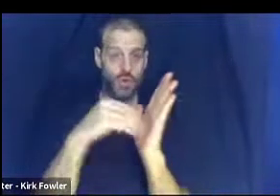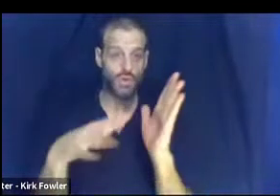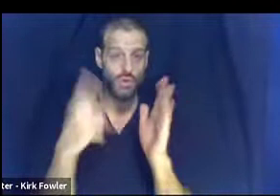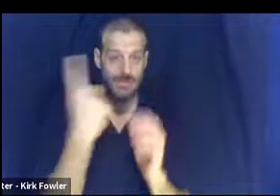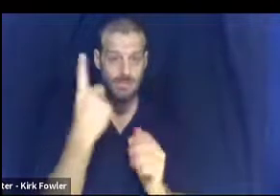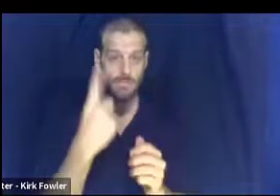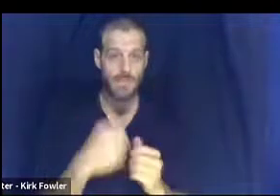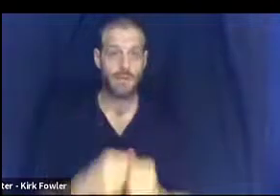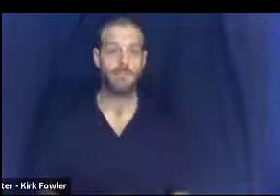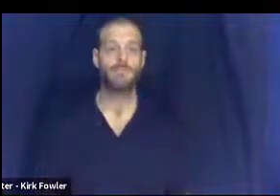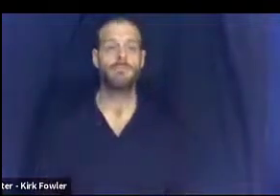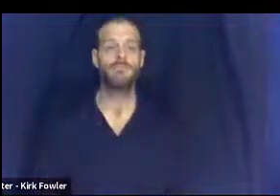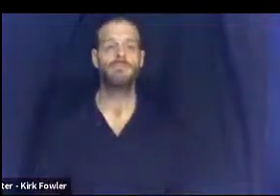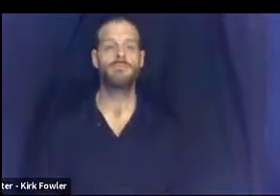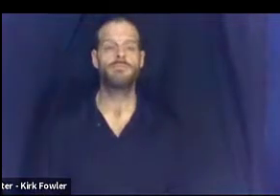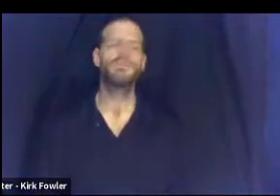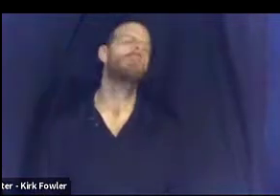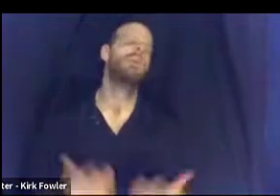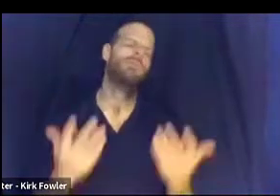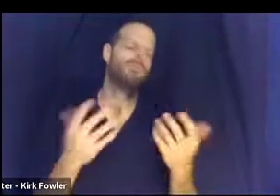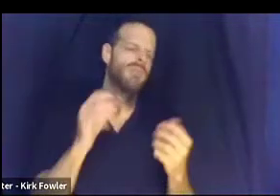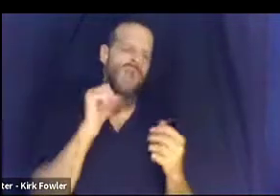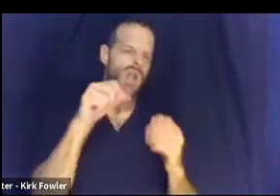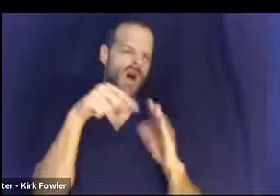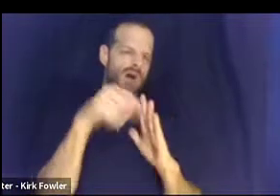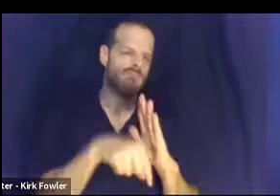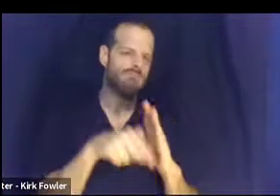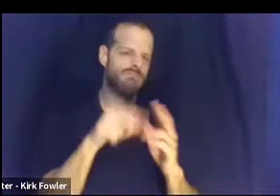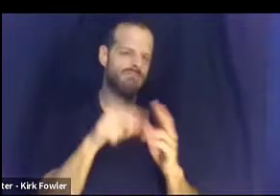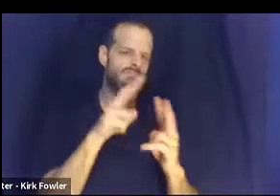And we don't have to get all into partner-assisted scanning. It's a whole separate presentation.